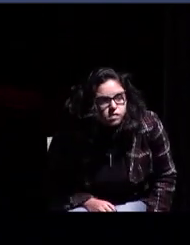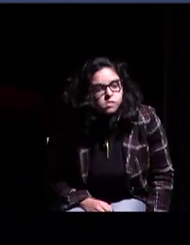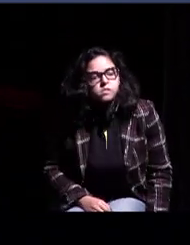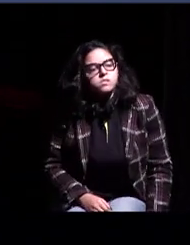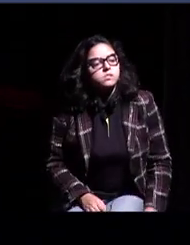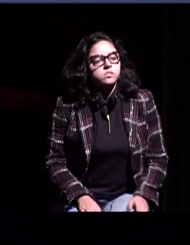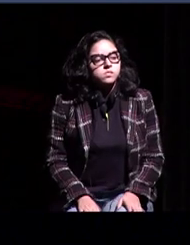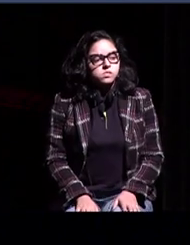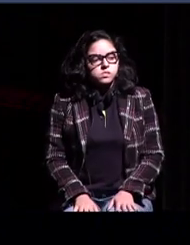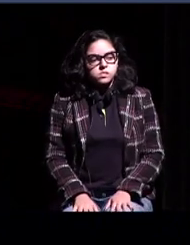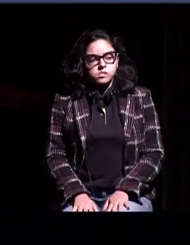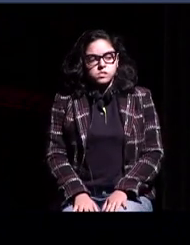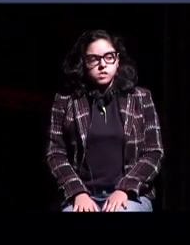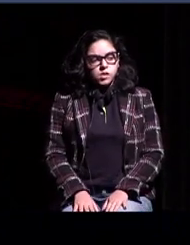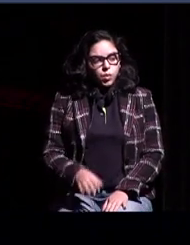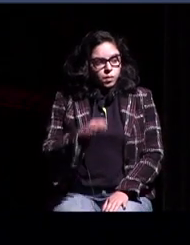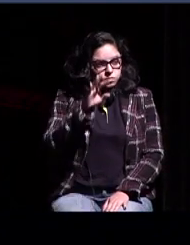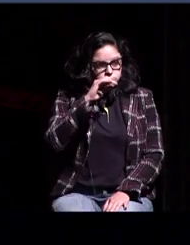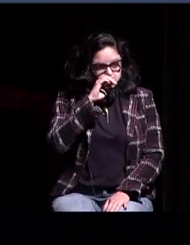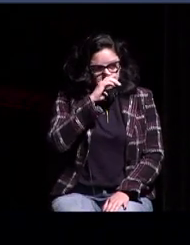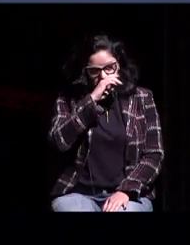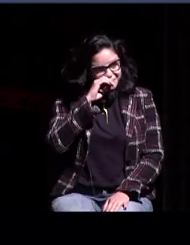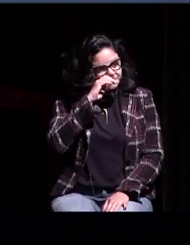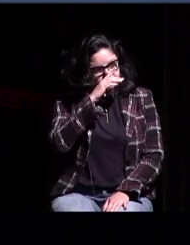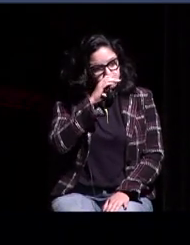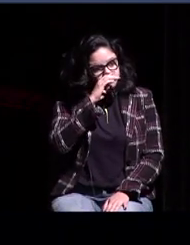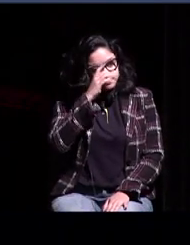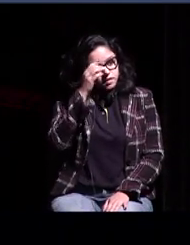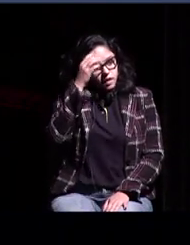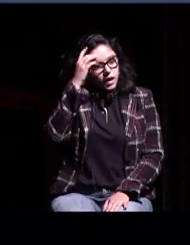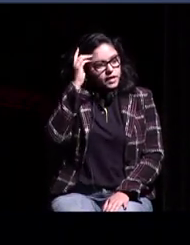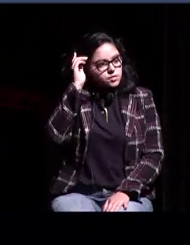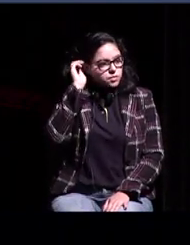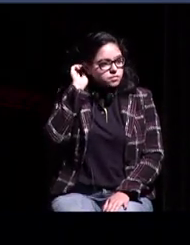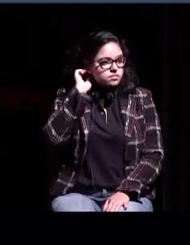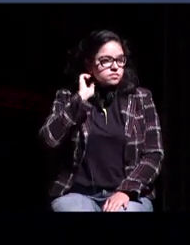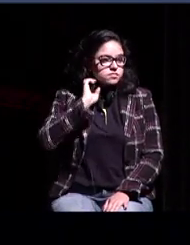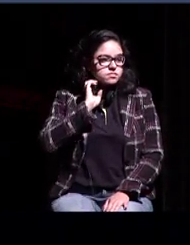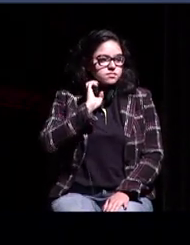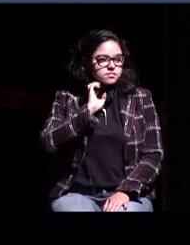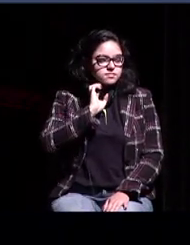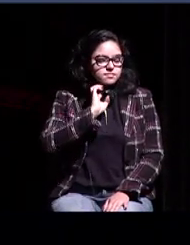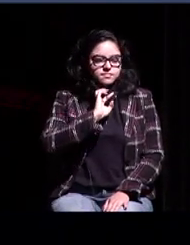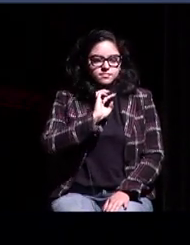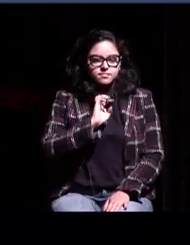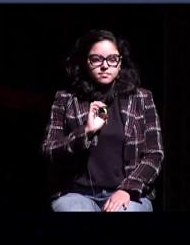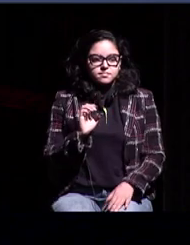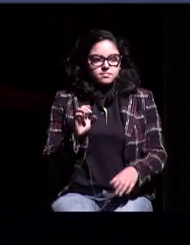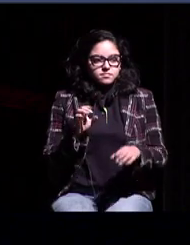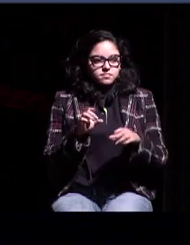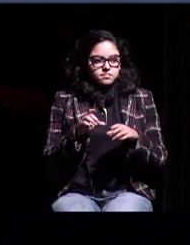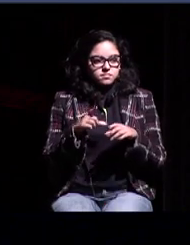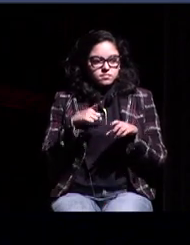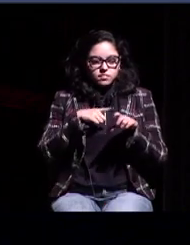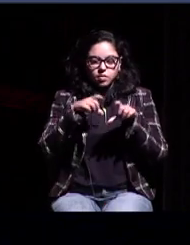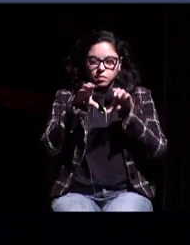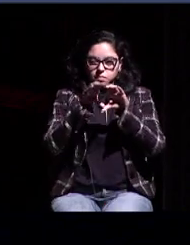There is a phrase that I’d like to... Not a phrase, but “string” that I’d like to read to you as it is a majority concept, an irony that they convey,